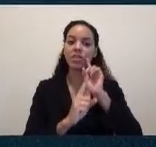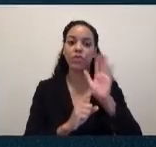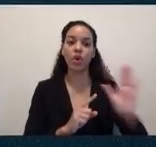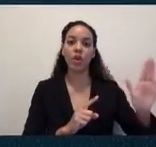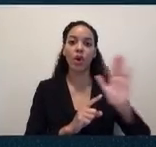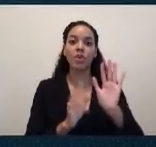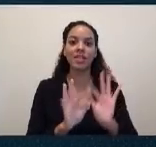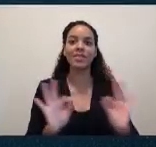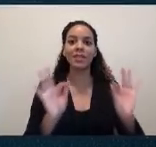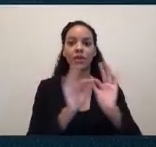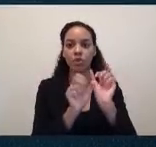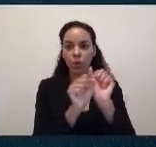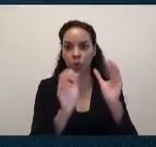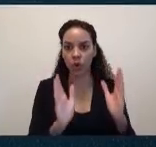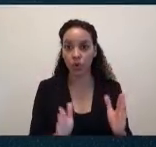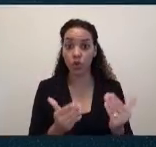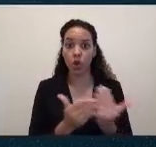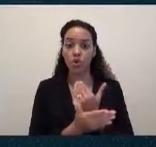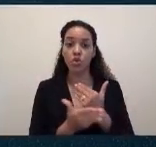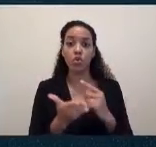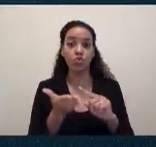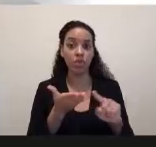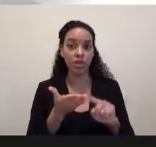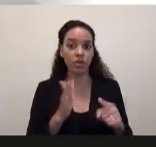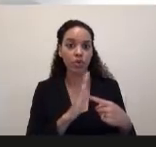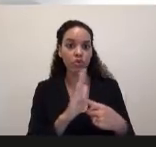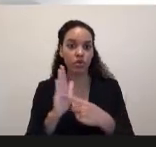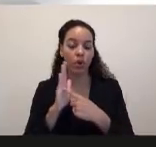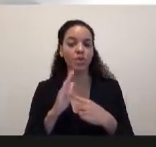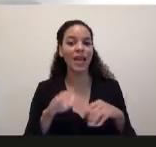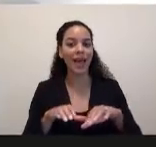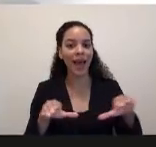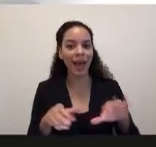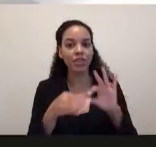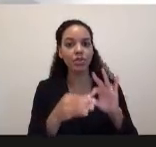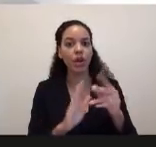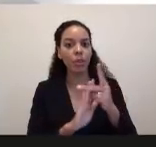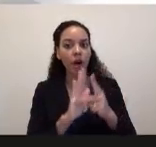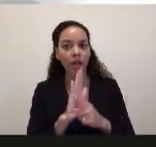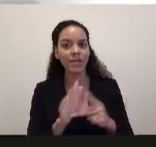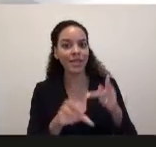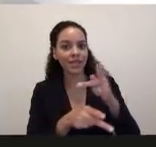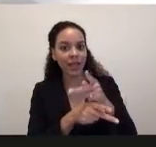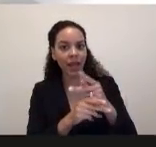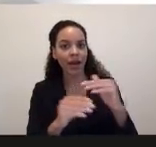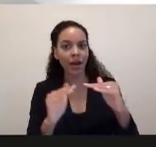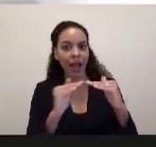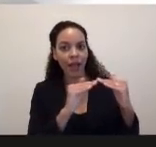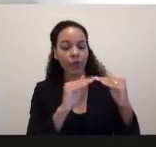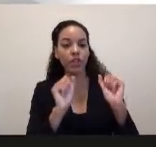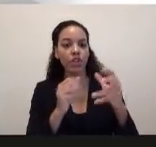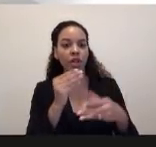New research shows that taking actions on policies for care and equity could add 2.4 trillion,